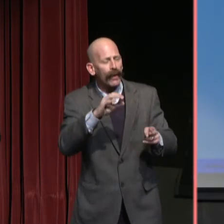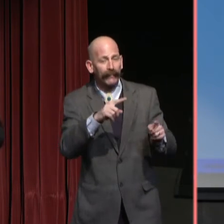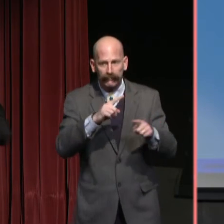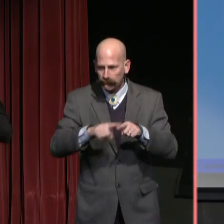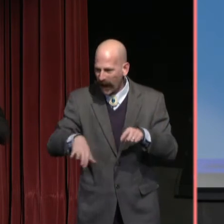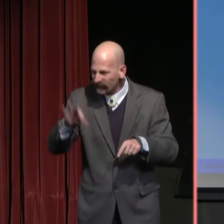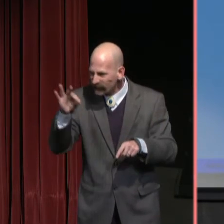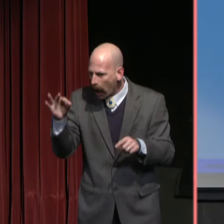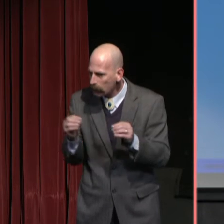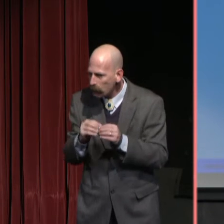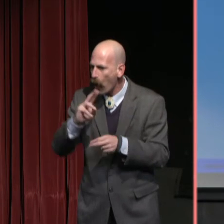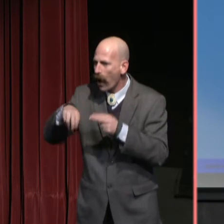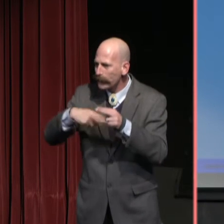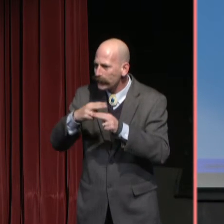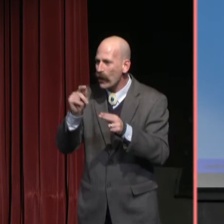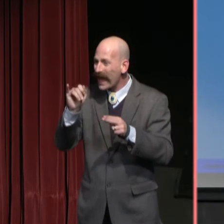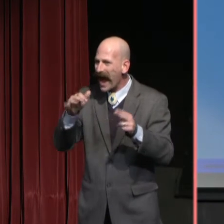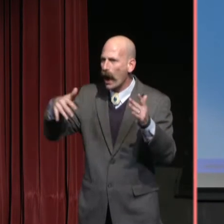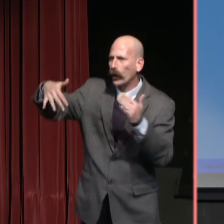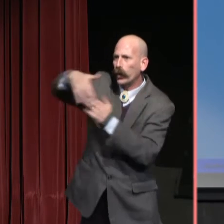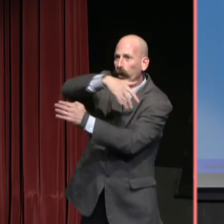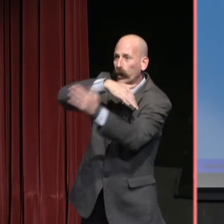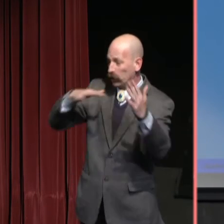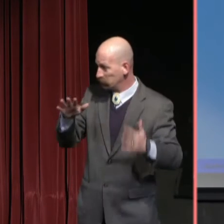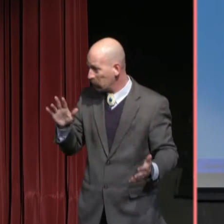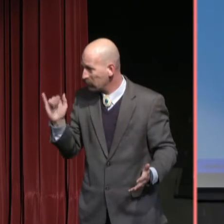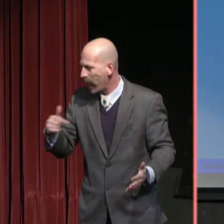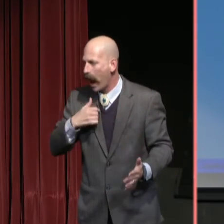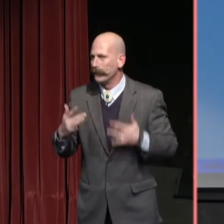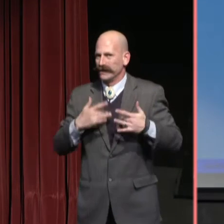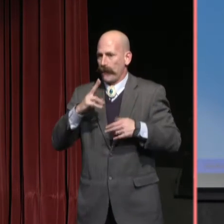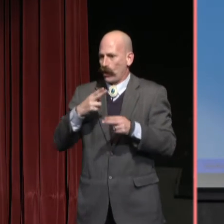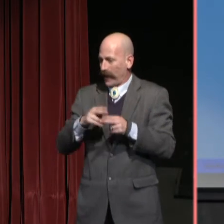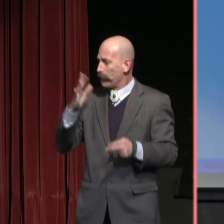That's why I'm very excited about that because I make measurements in the atmosphere and its cool